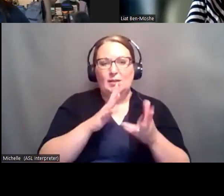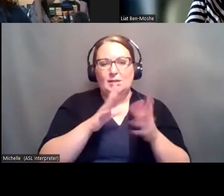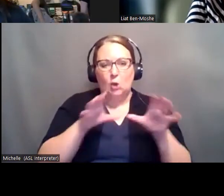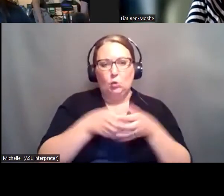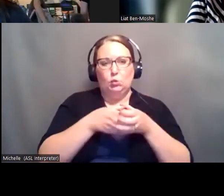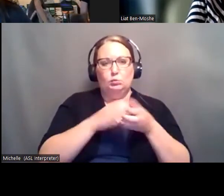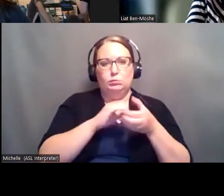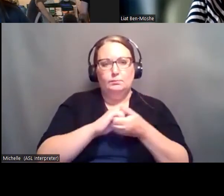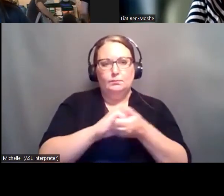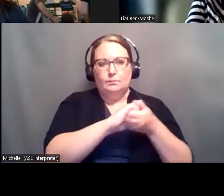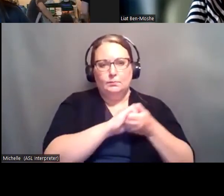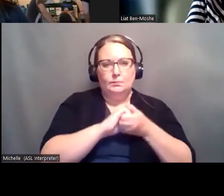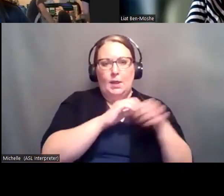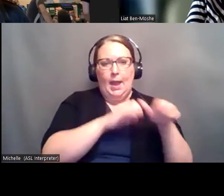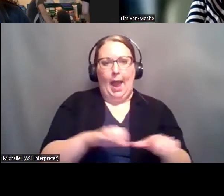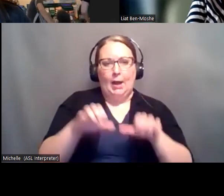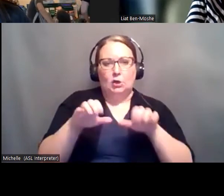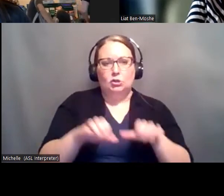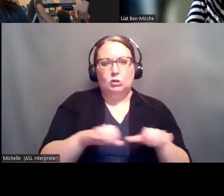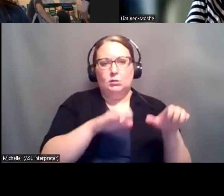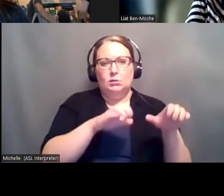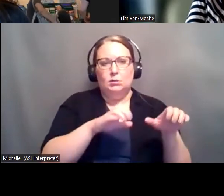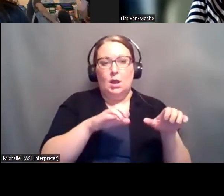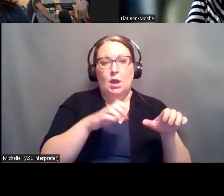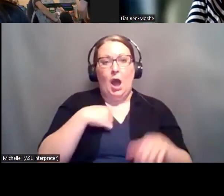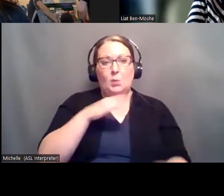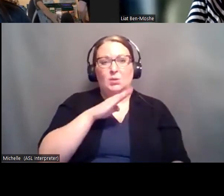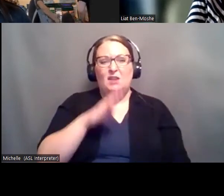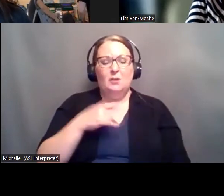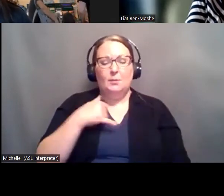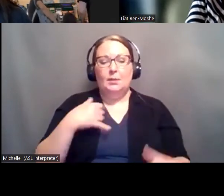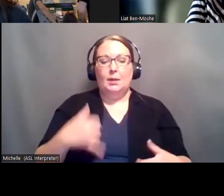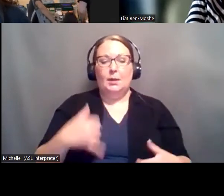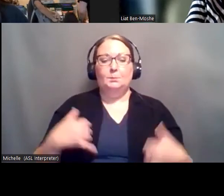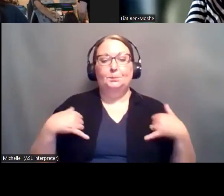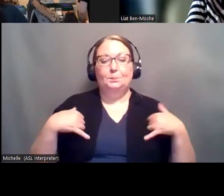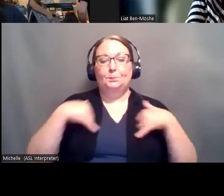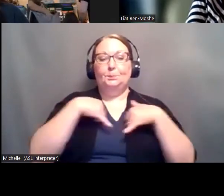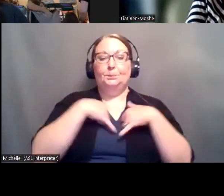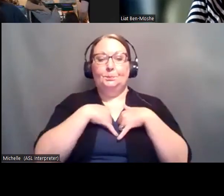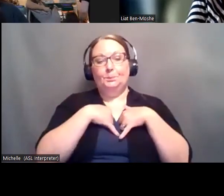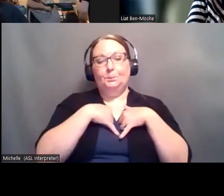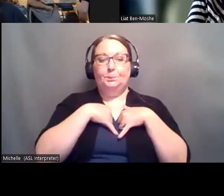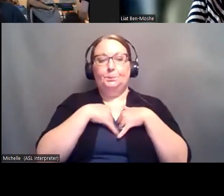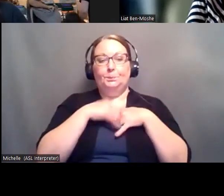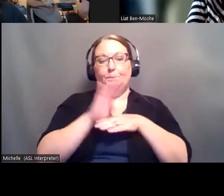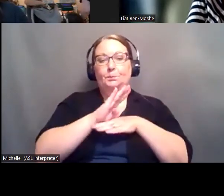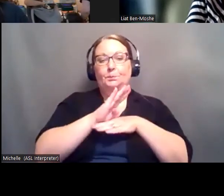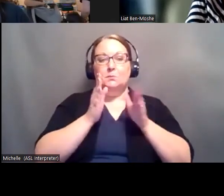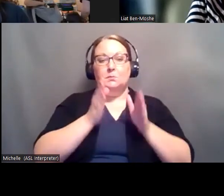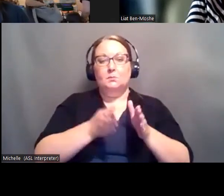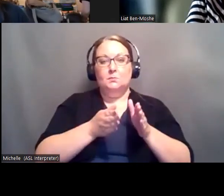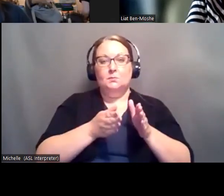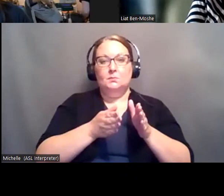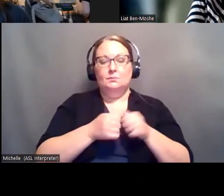And I was never going to be some suit, right? Which has now been recorded, there you go.